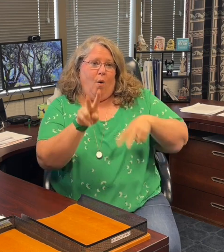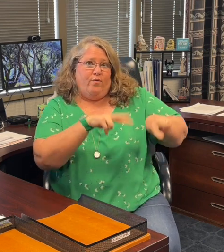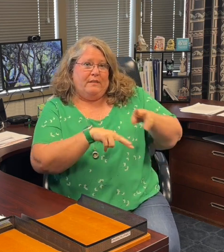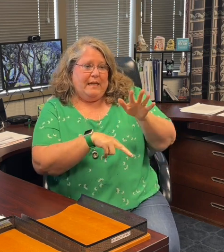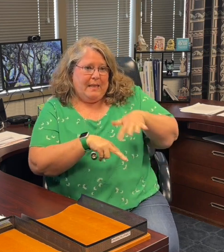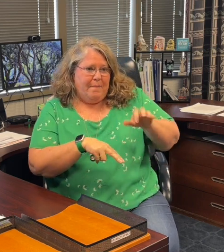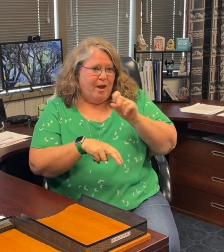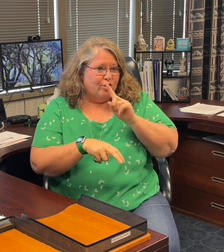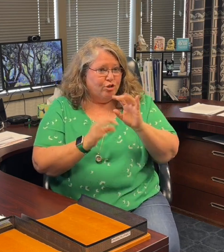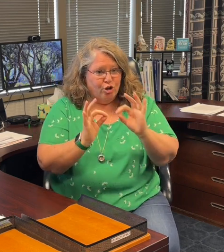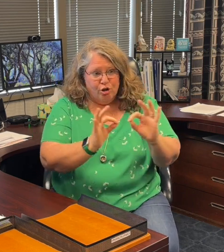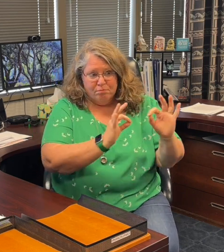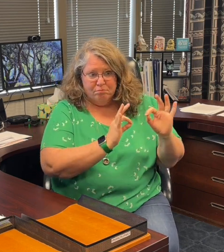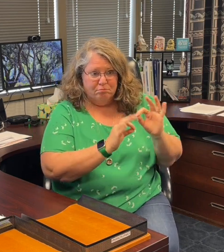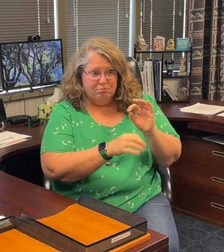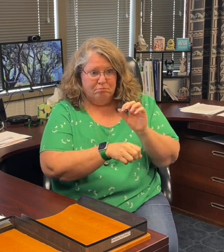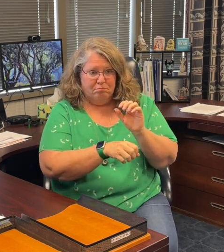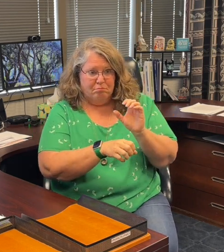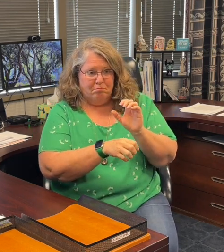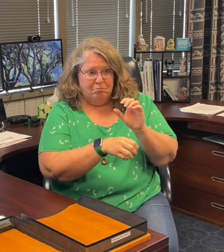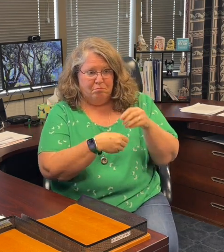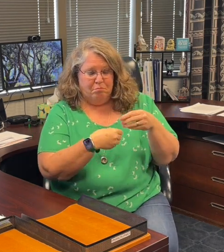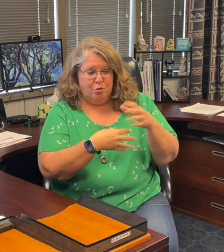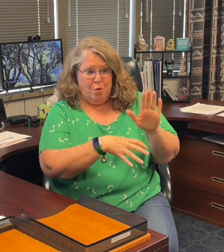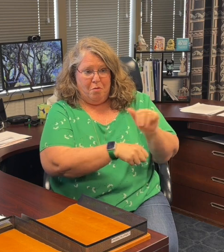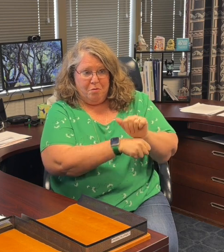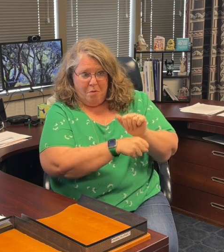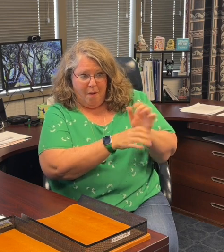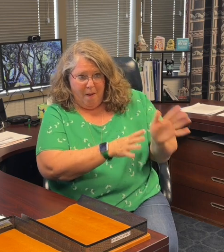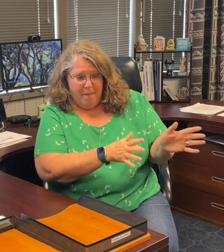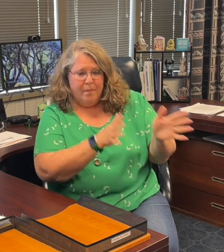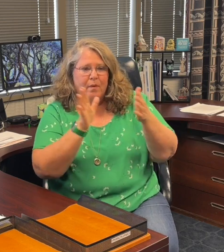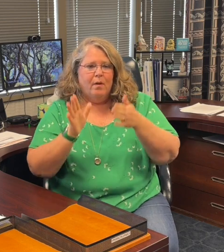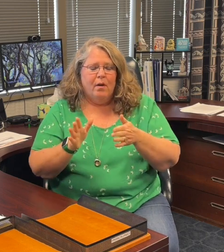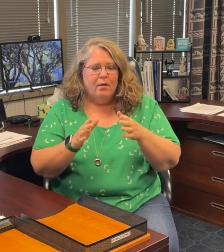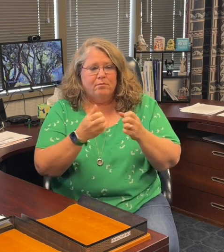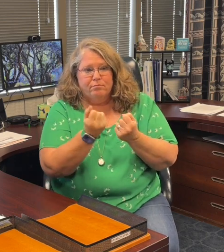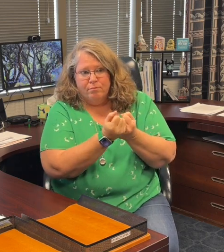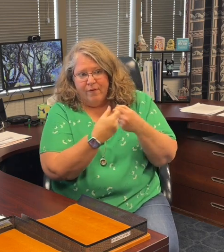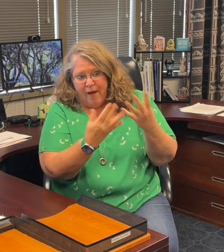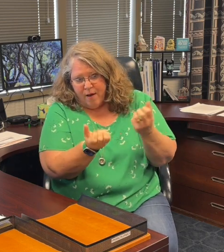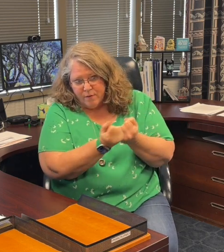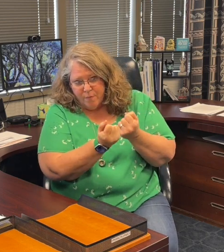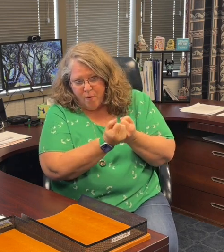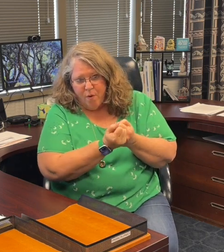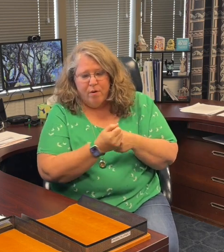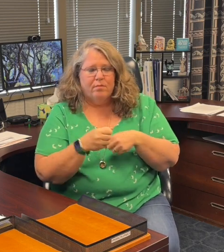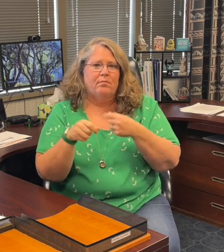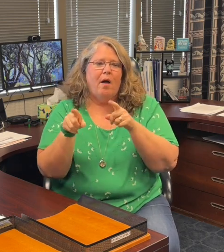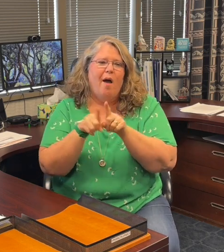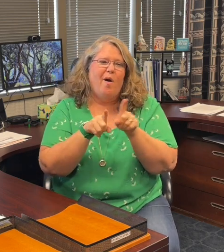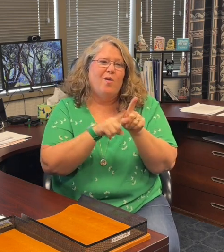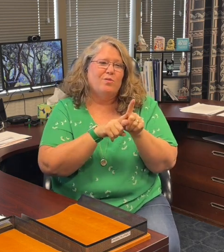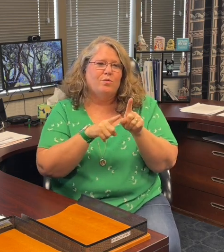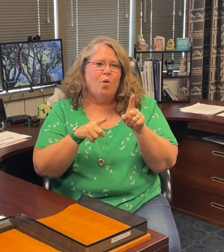I also oversee to make sure that uh they're doing their jobs appropriately providing support,